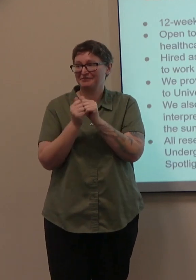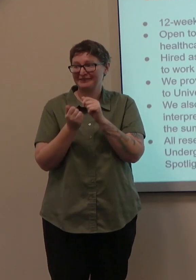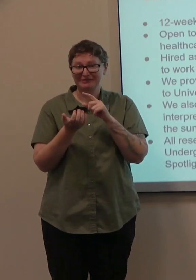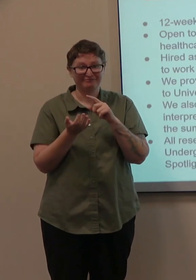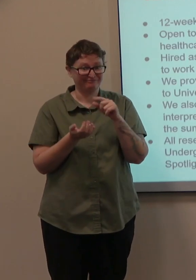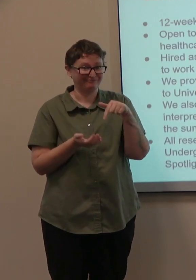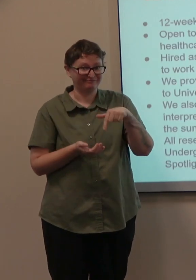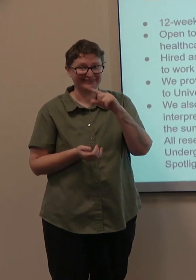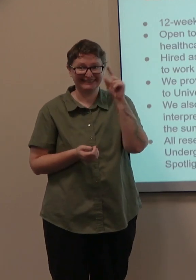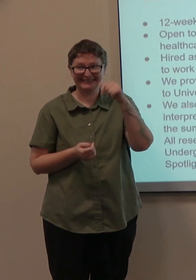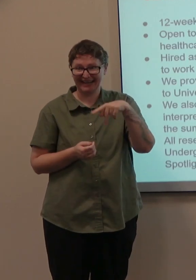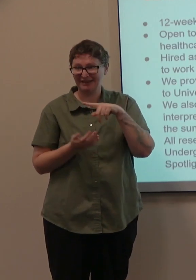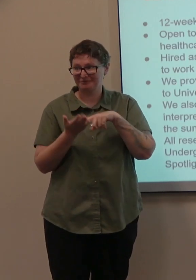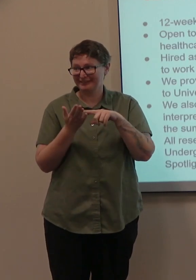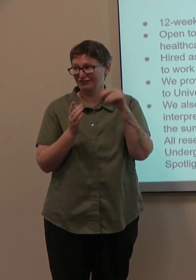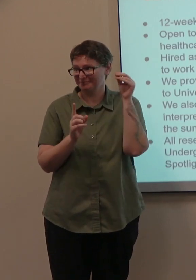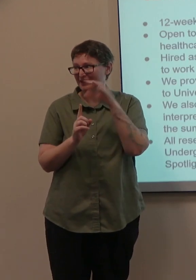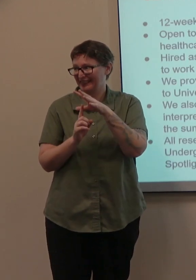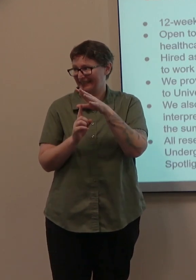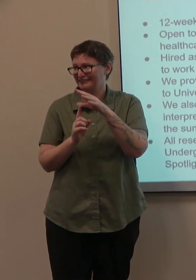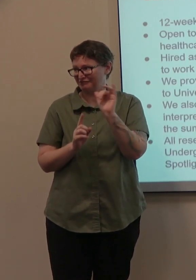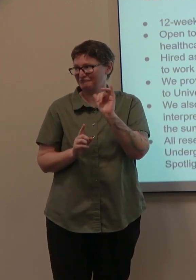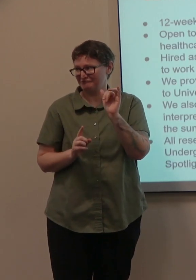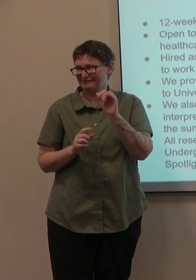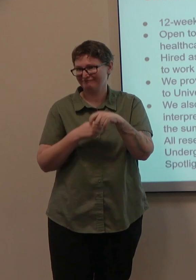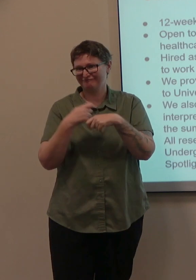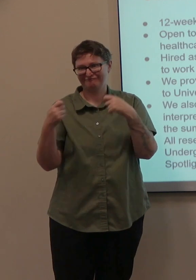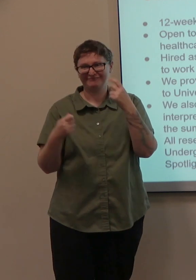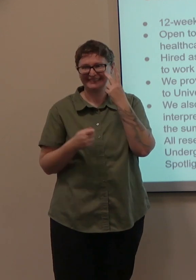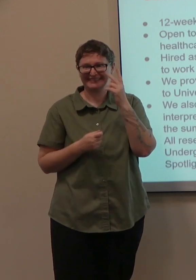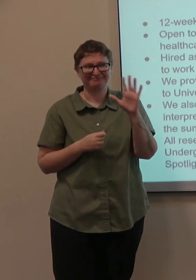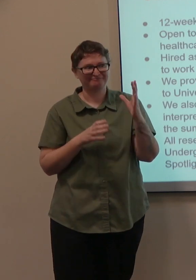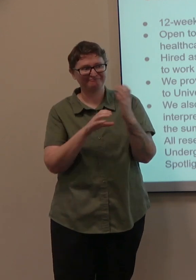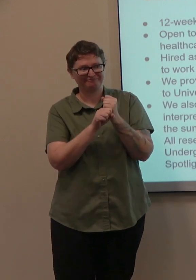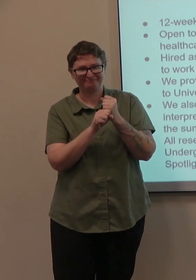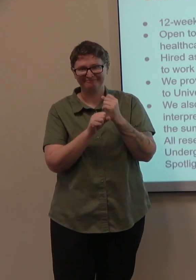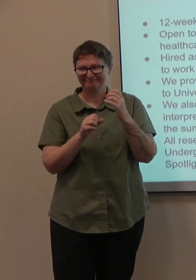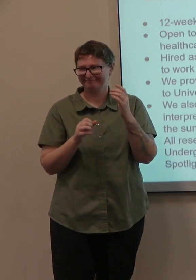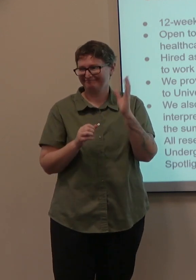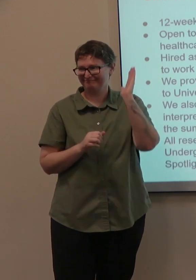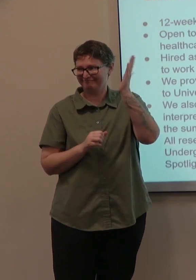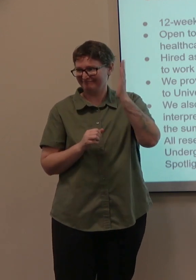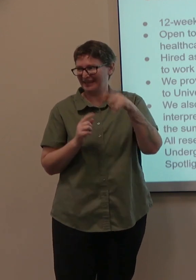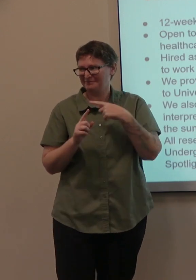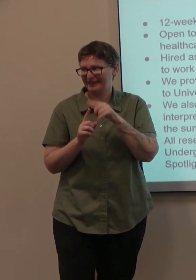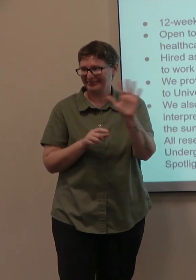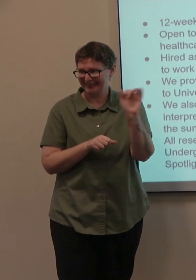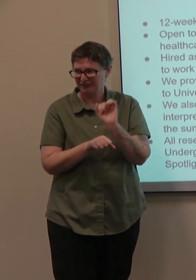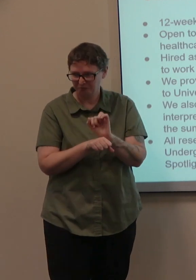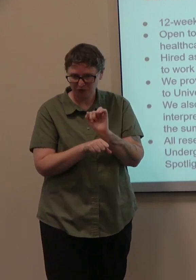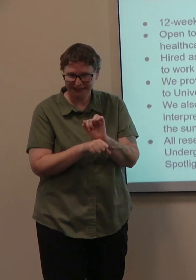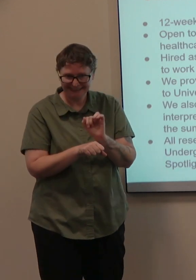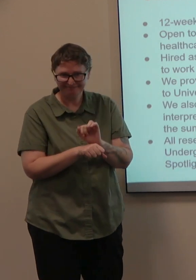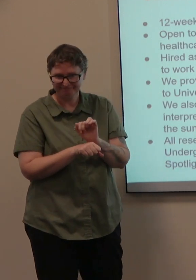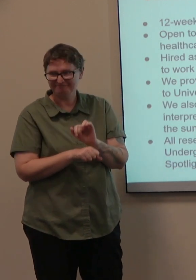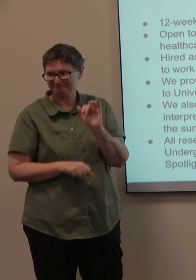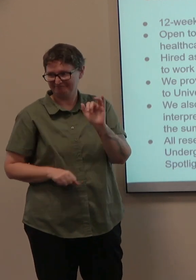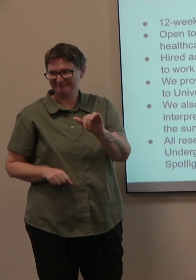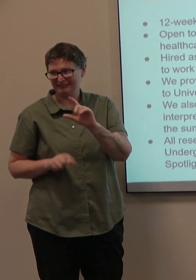Now we're going to do a Zap! Spotlight presentation, and you can see an even shorter version of their presentation about their work